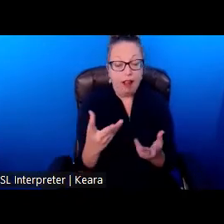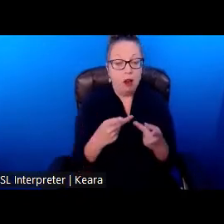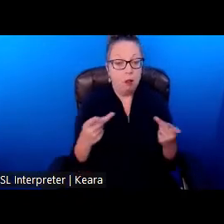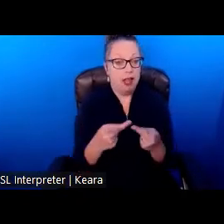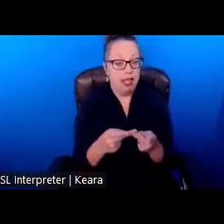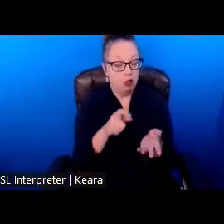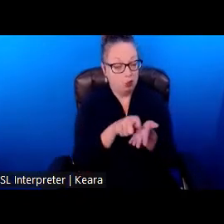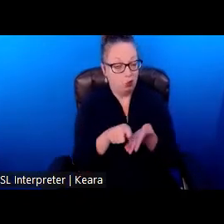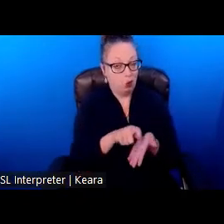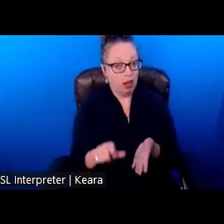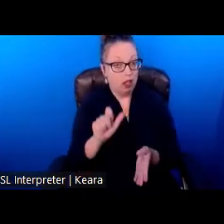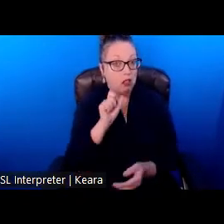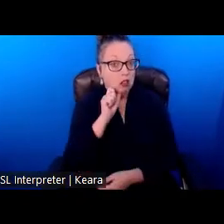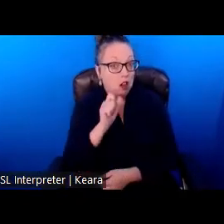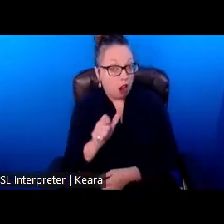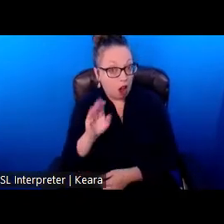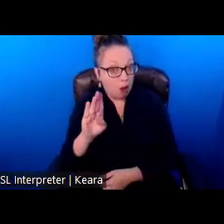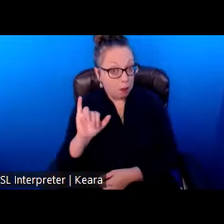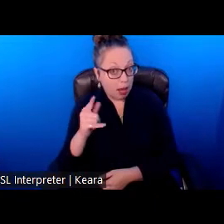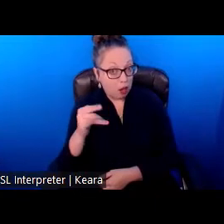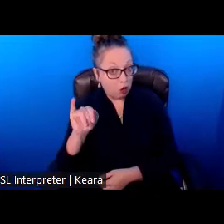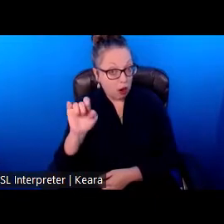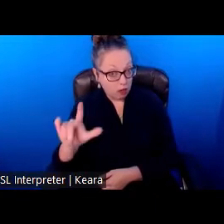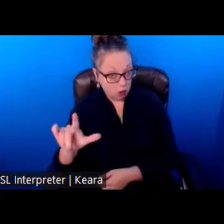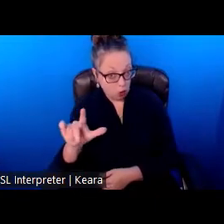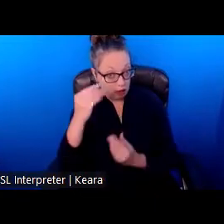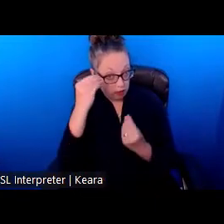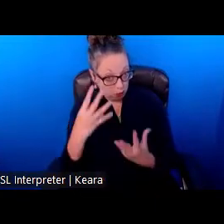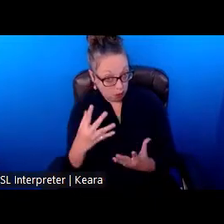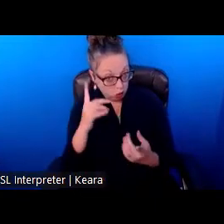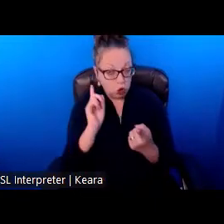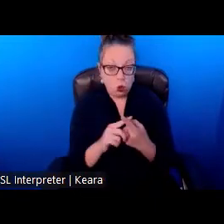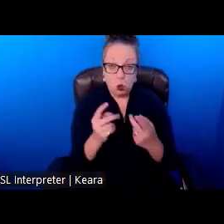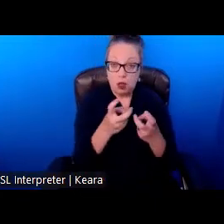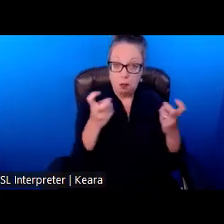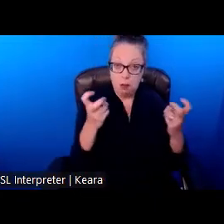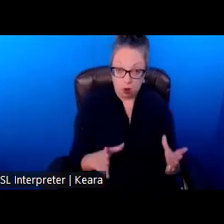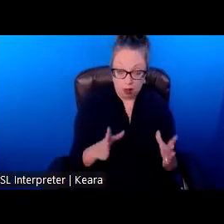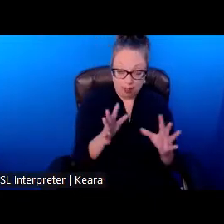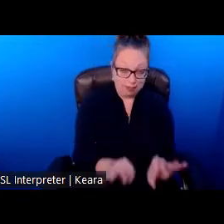information to the panel that is key to the reception and full appreciation of the submitted